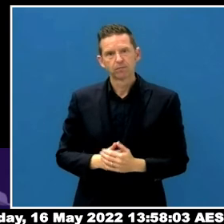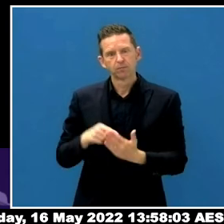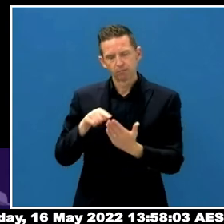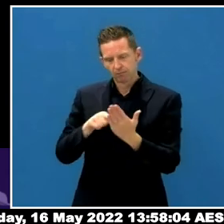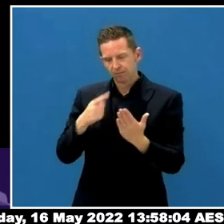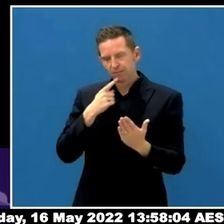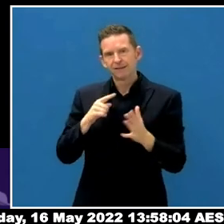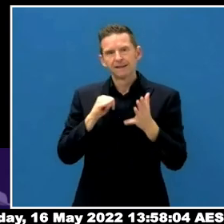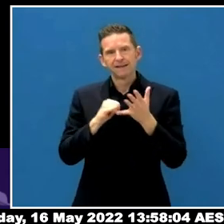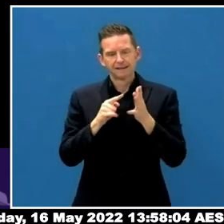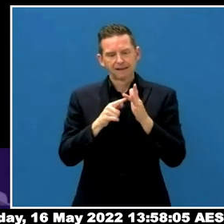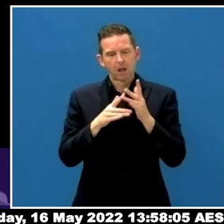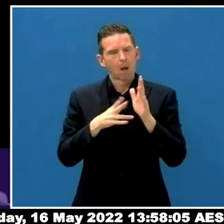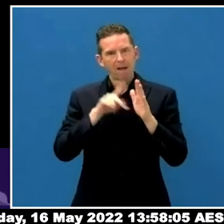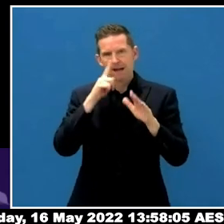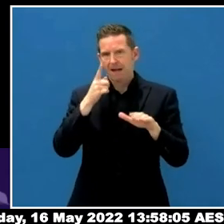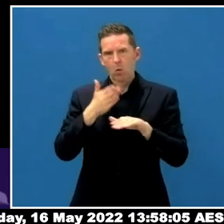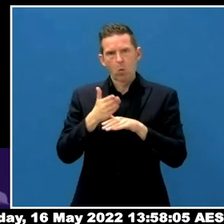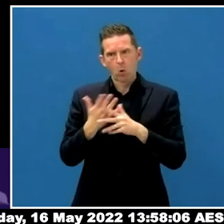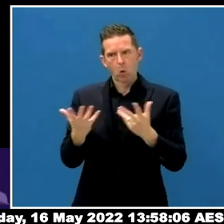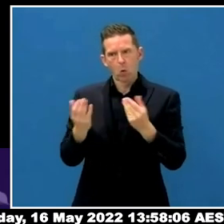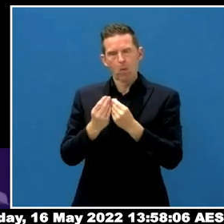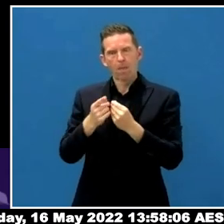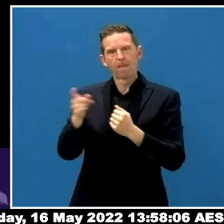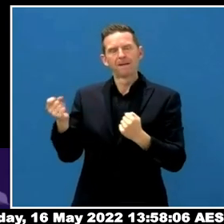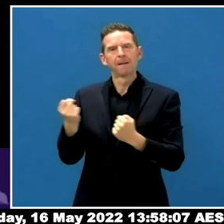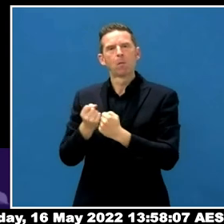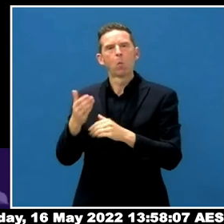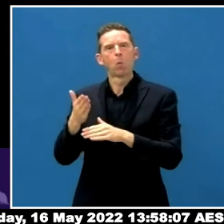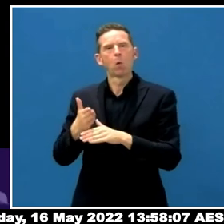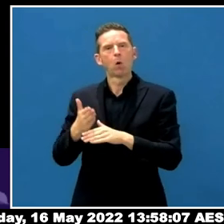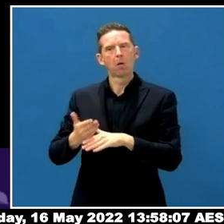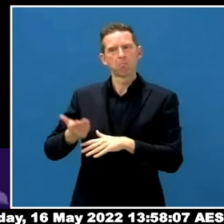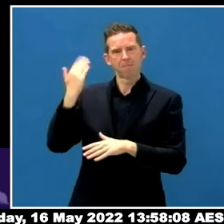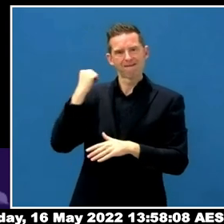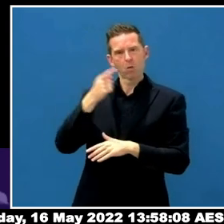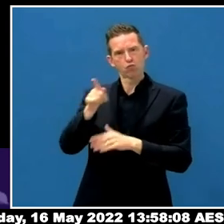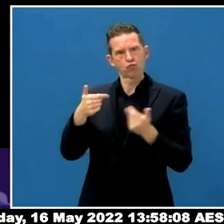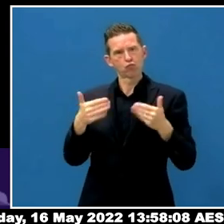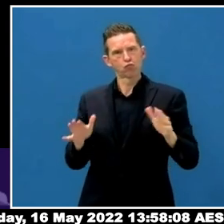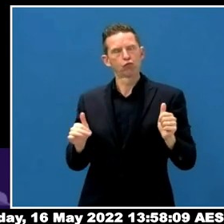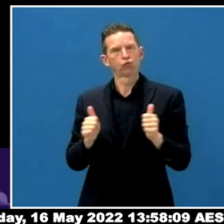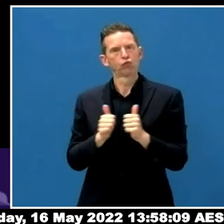originally agreed upon, and is that the agreement post - moving out of COVID that